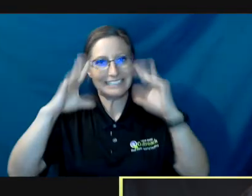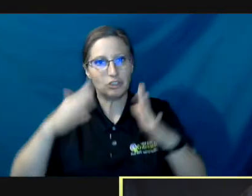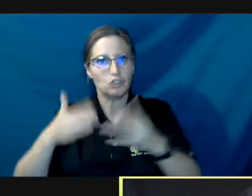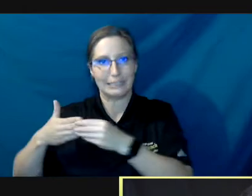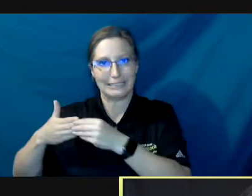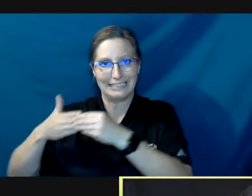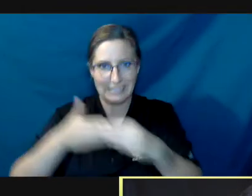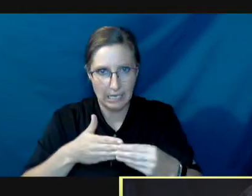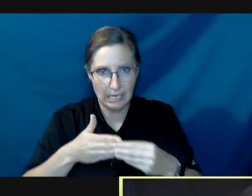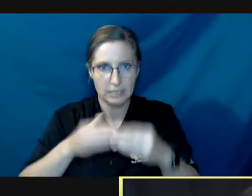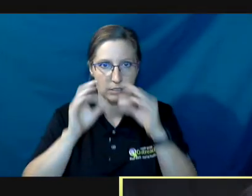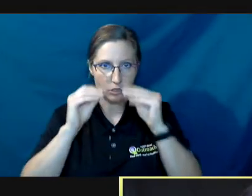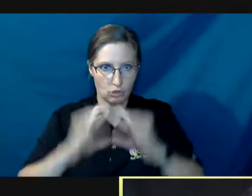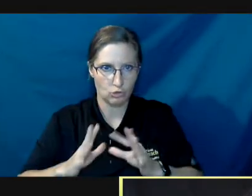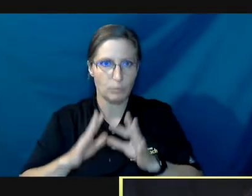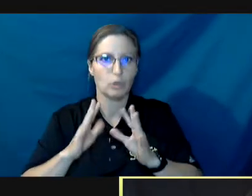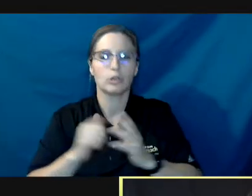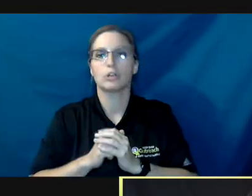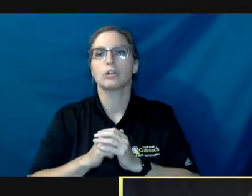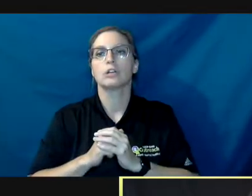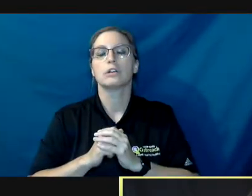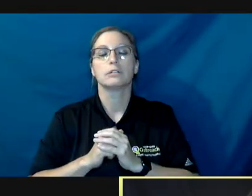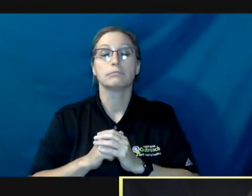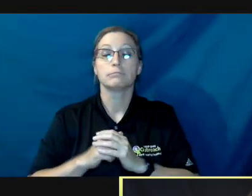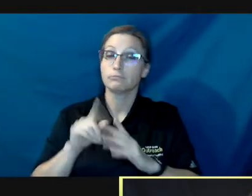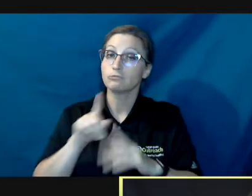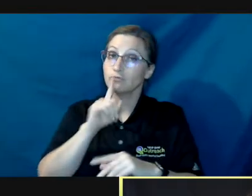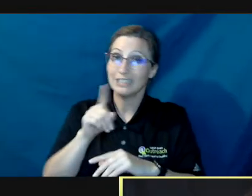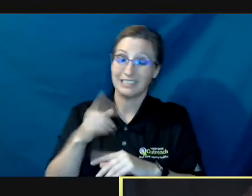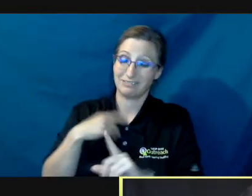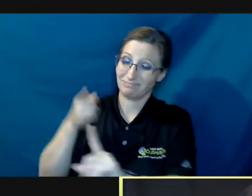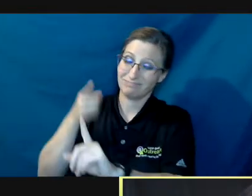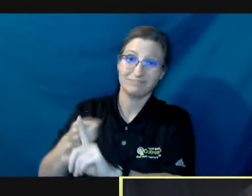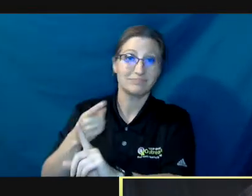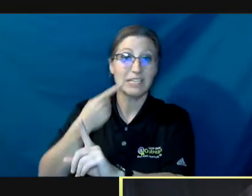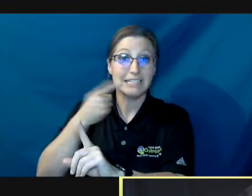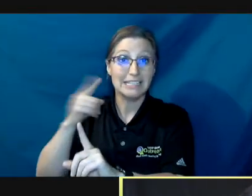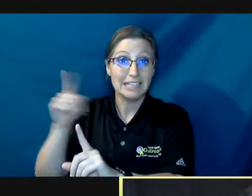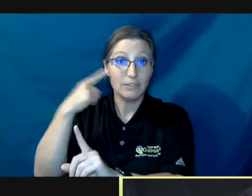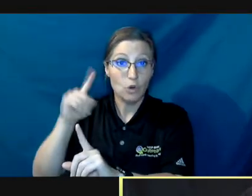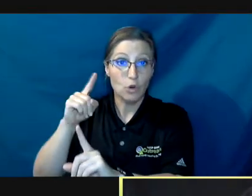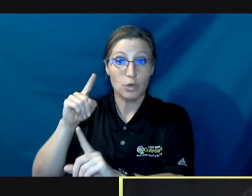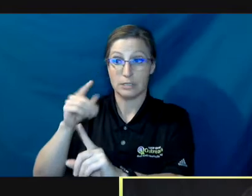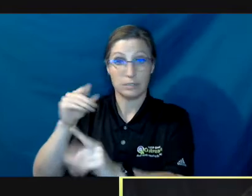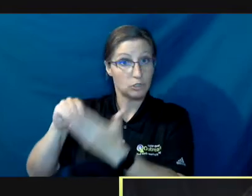is so important to the success of the student as well as the success of the IEP, the goals